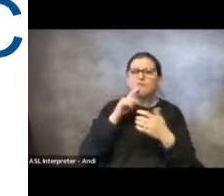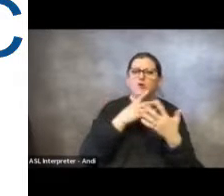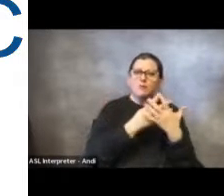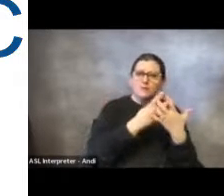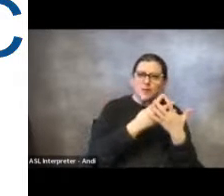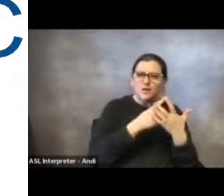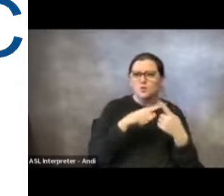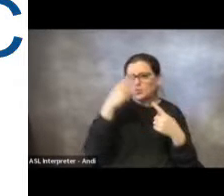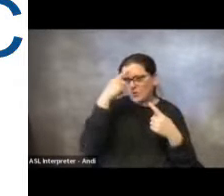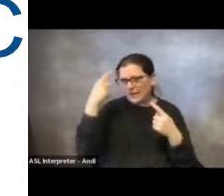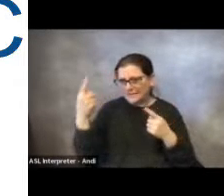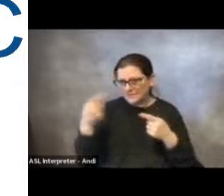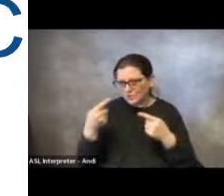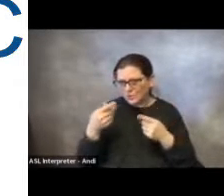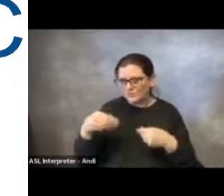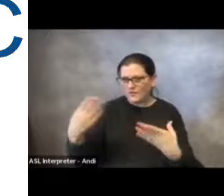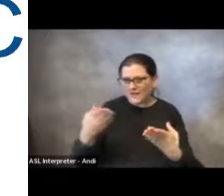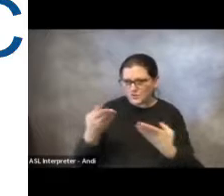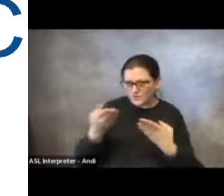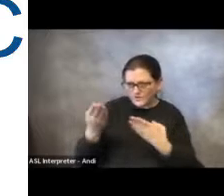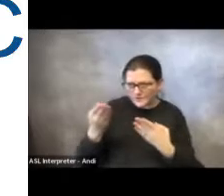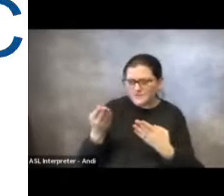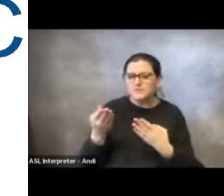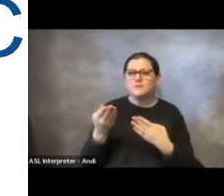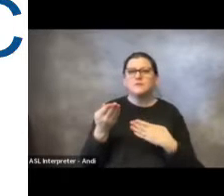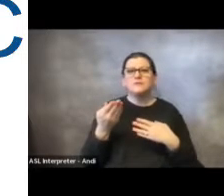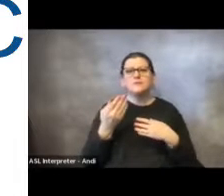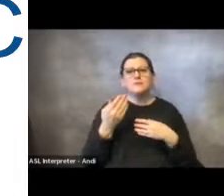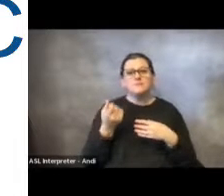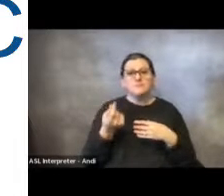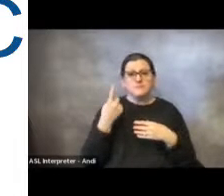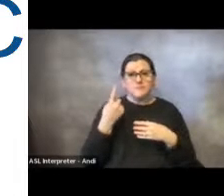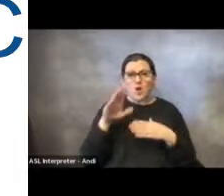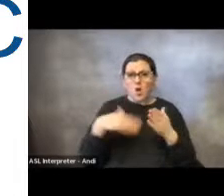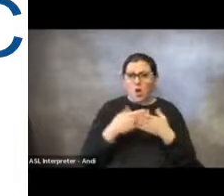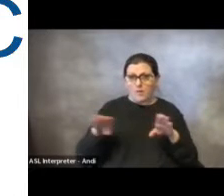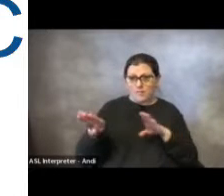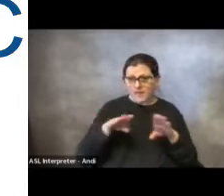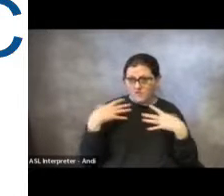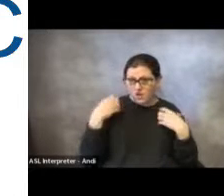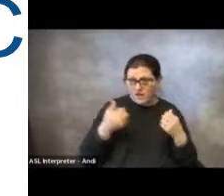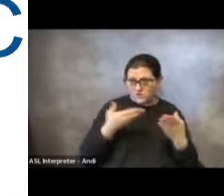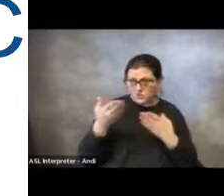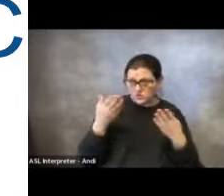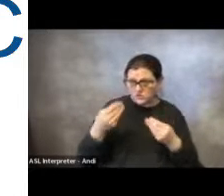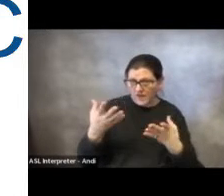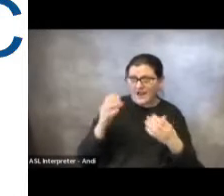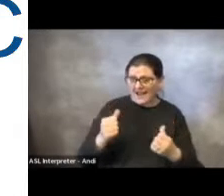brain injury service providers, we know that not all behavioral health service providers will be able to serve somebody living